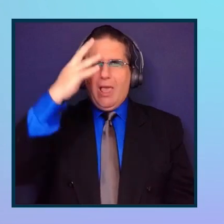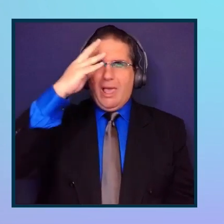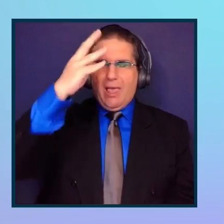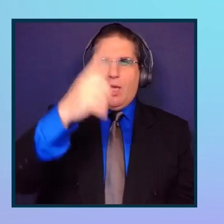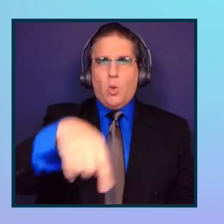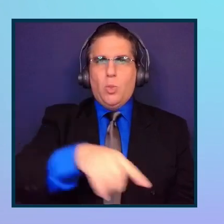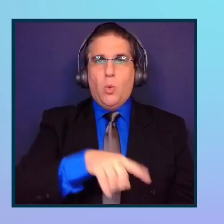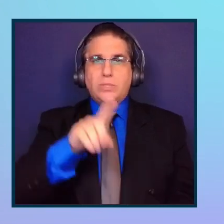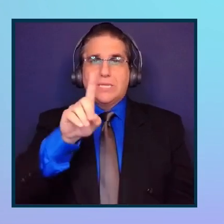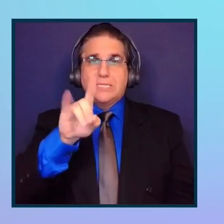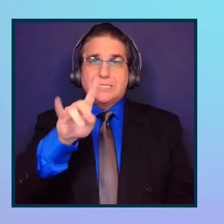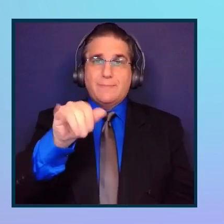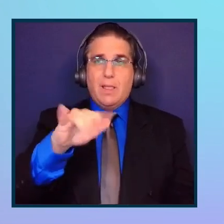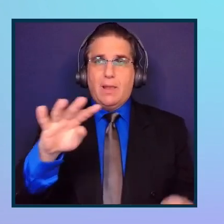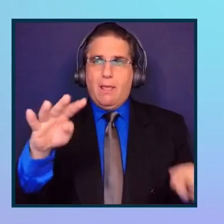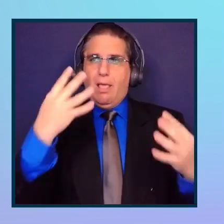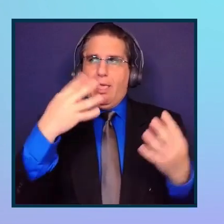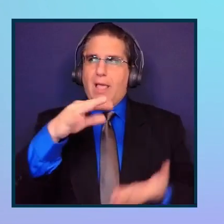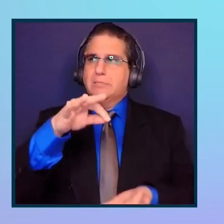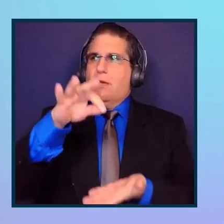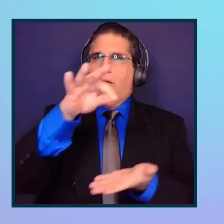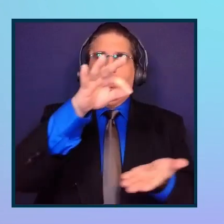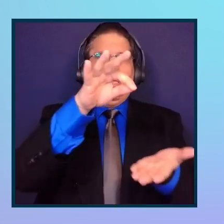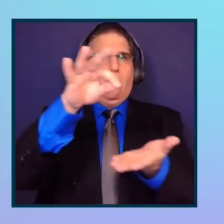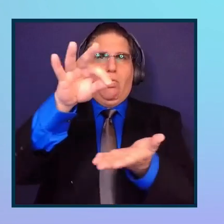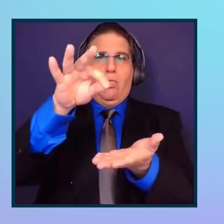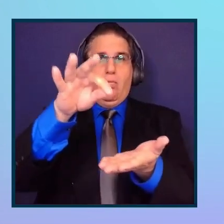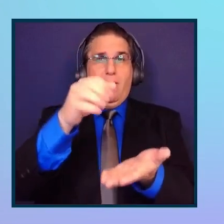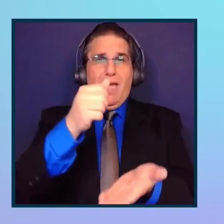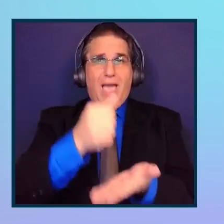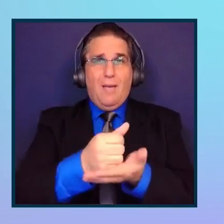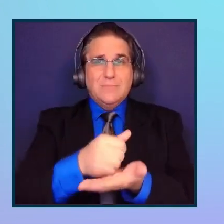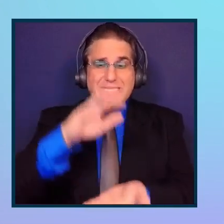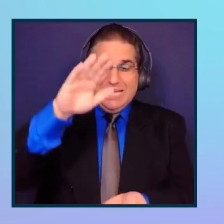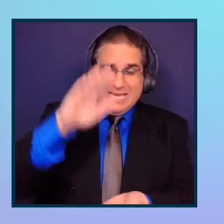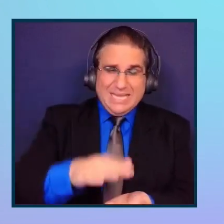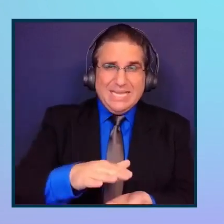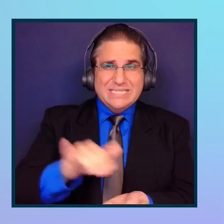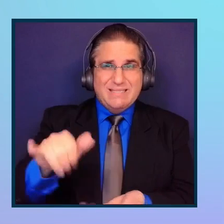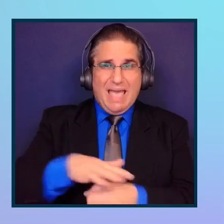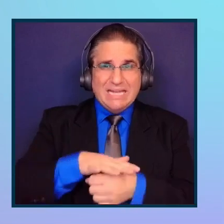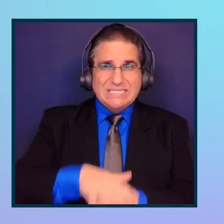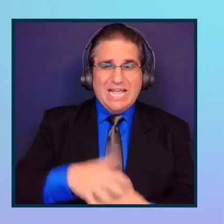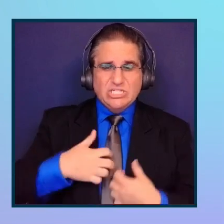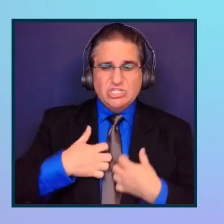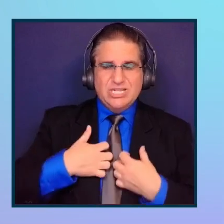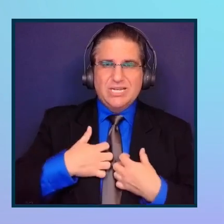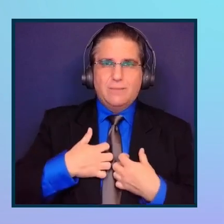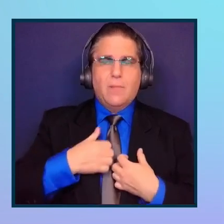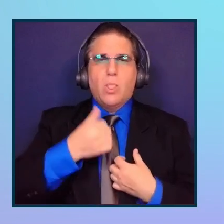but they ease the wrong tension, right? Because autistic children don't want to learn,